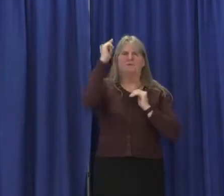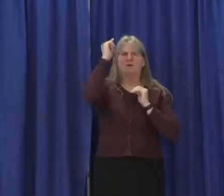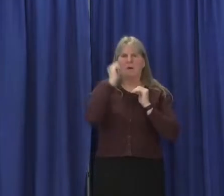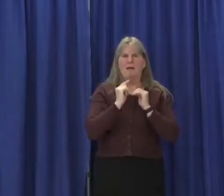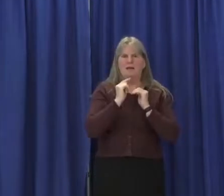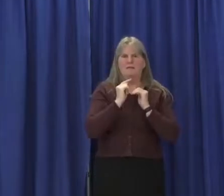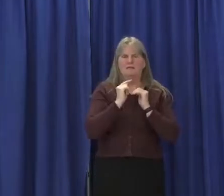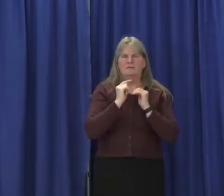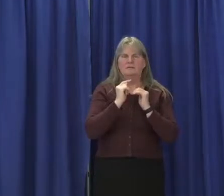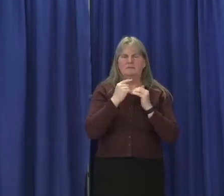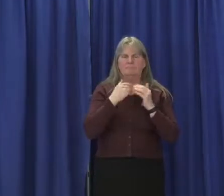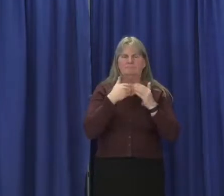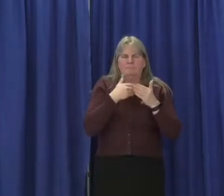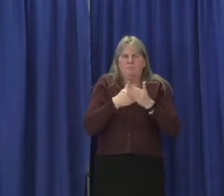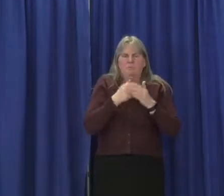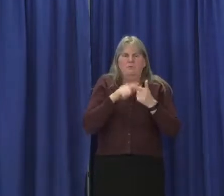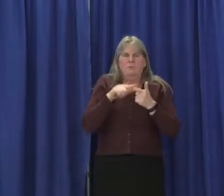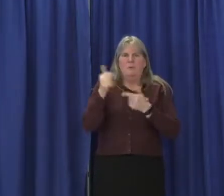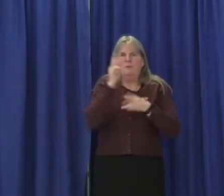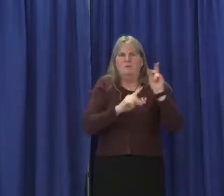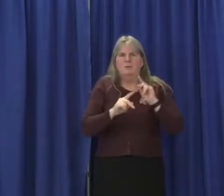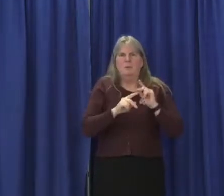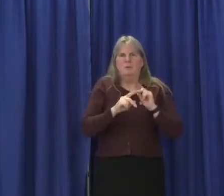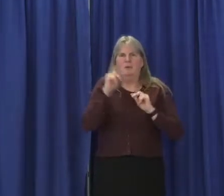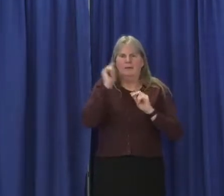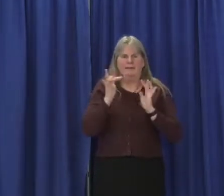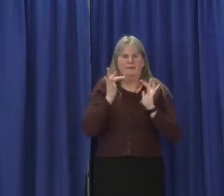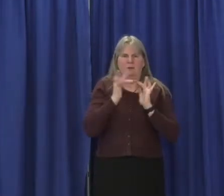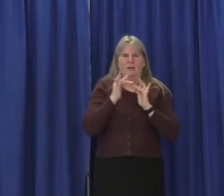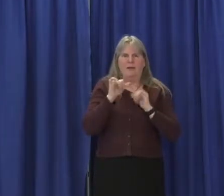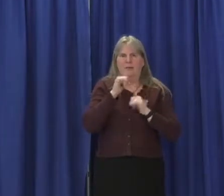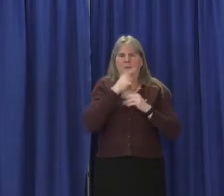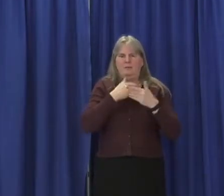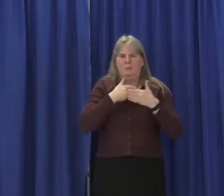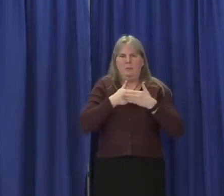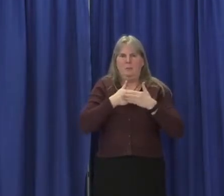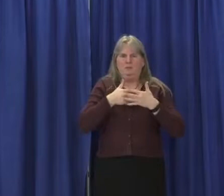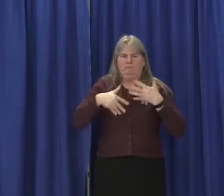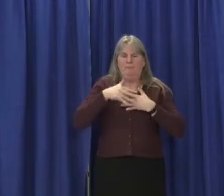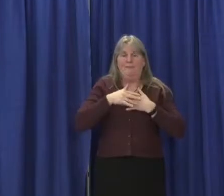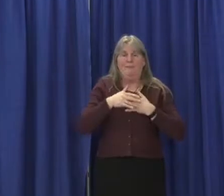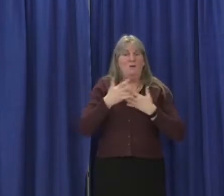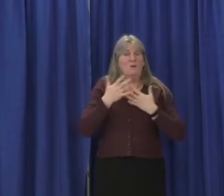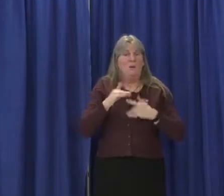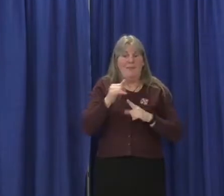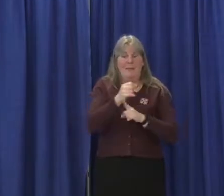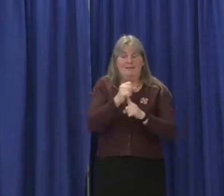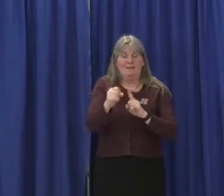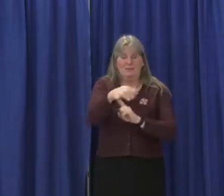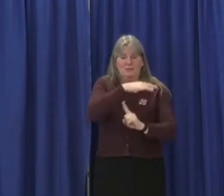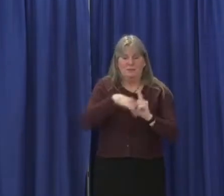overall goal. And avoiding getting ourselves into a situation where we have so many people severely ill,